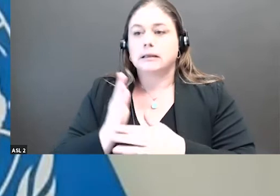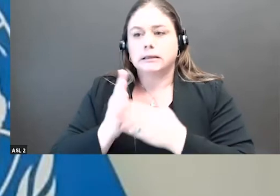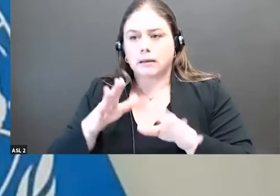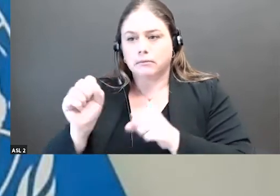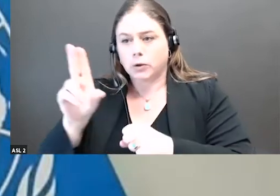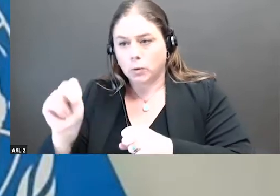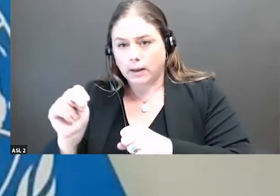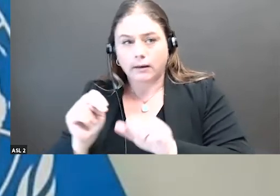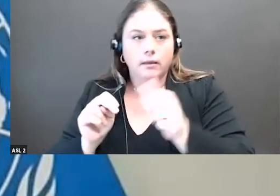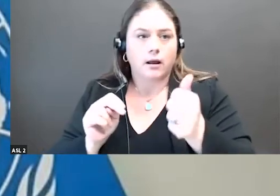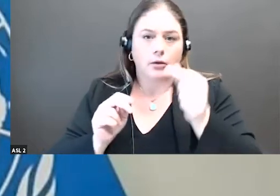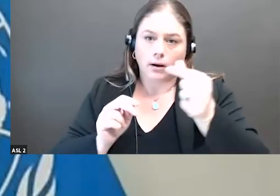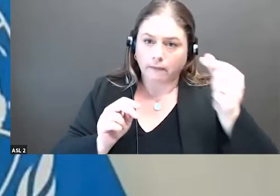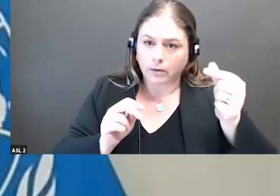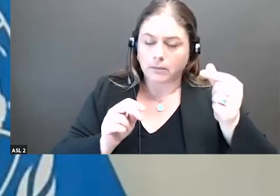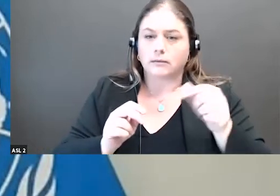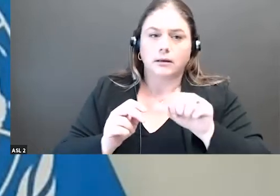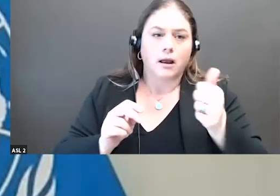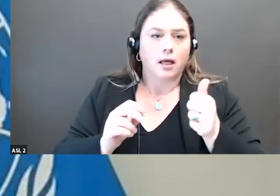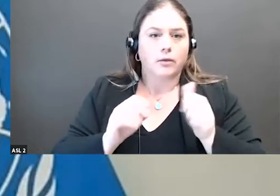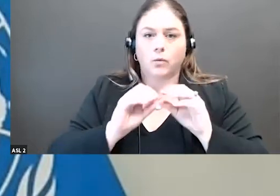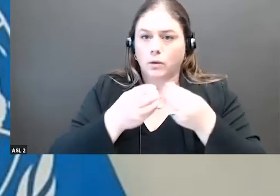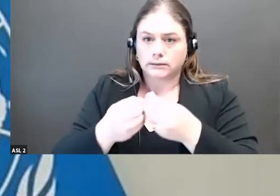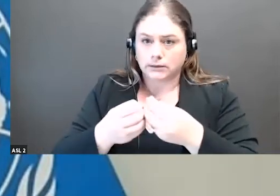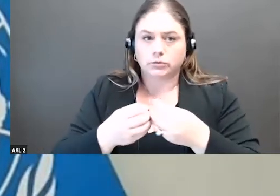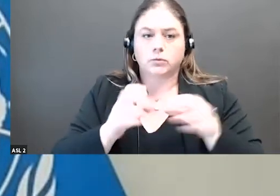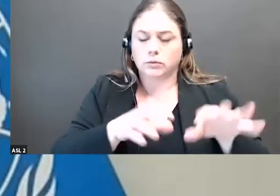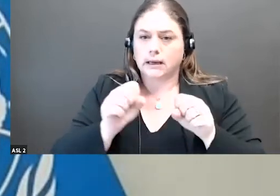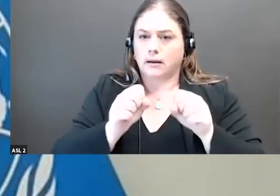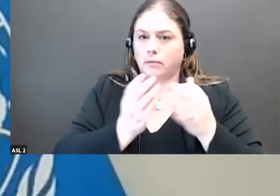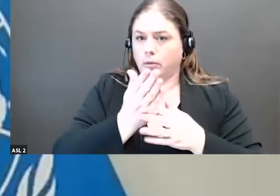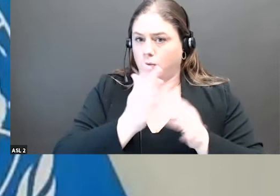will be having those next week virtually. We have much to learn from other countries